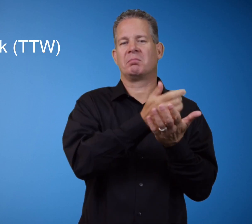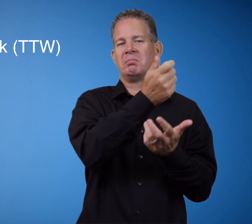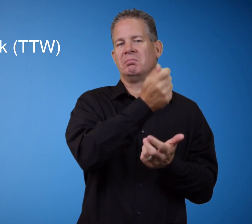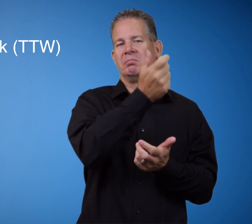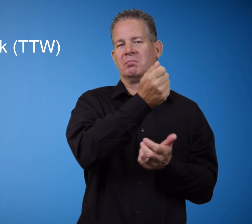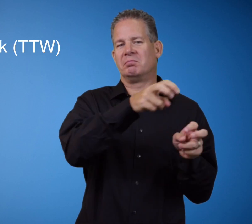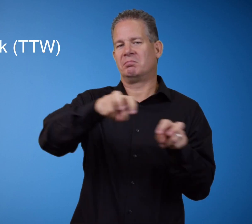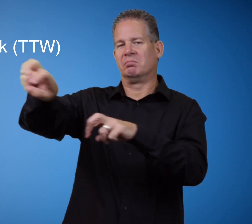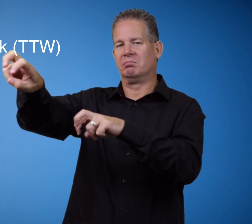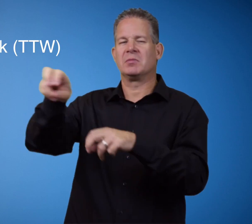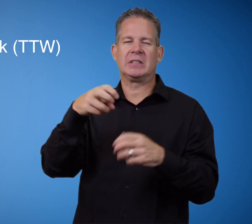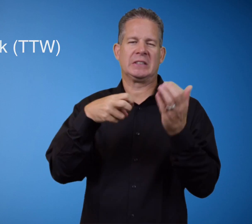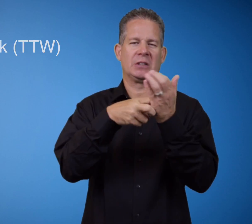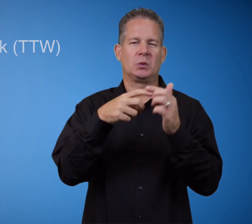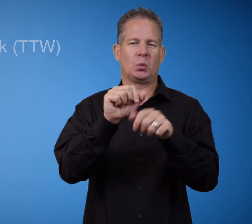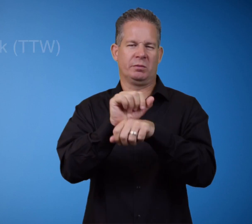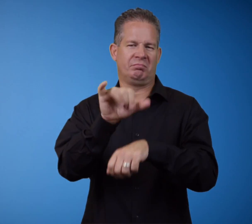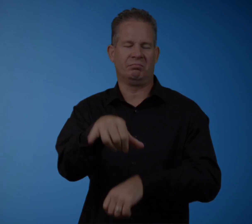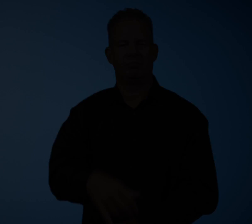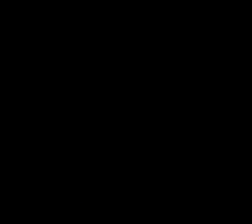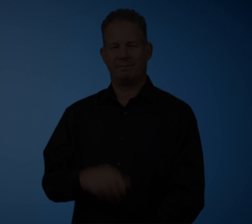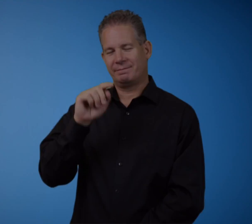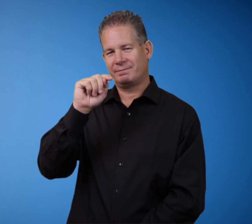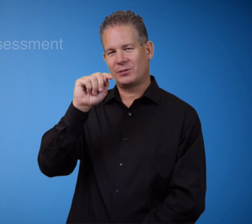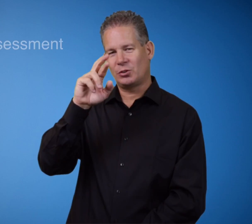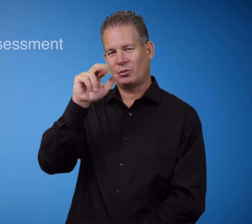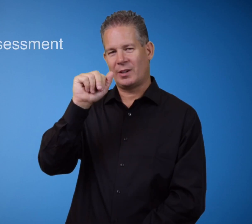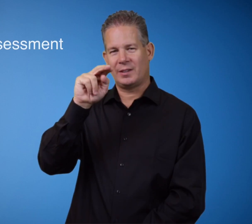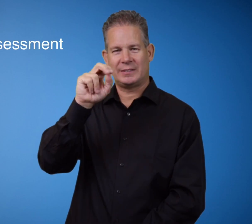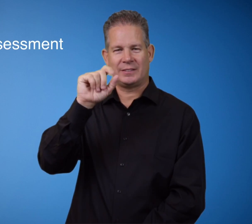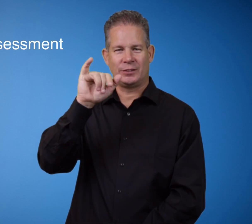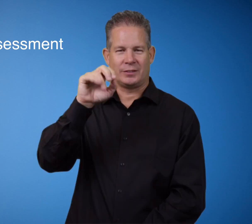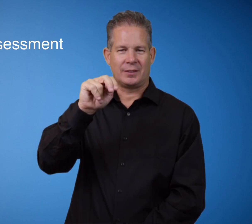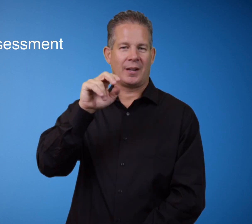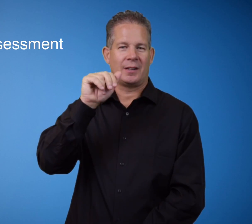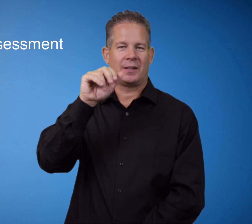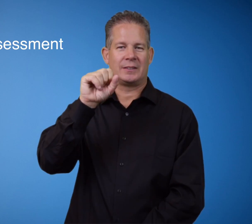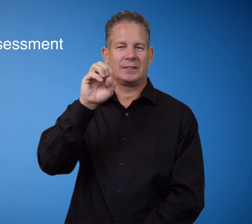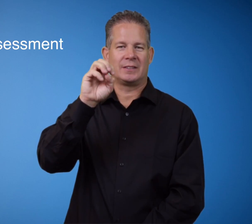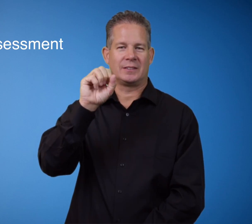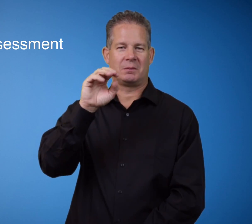then your benefits would stop as you transition to work. This is to get to work. Transition assessment.